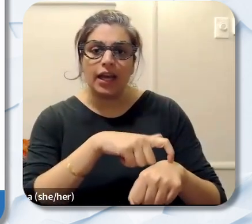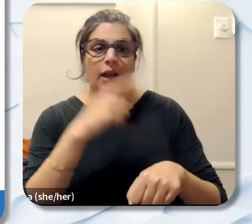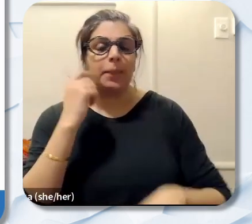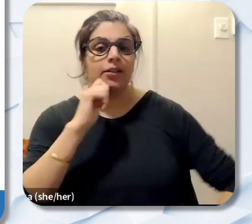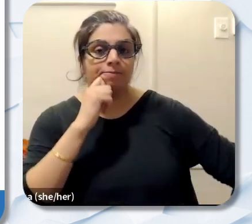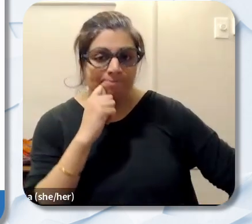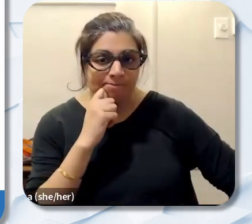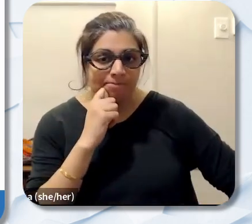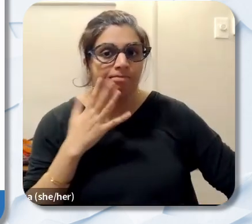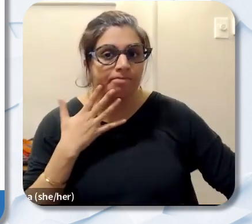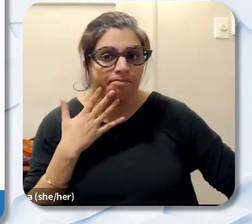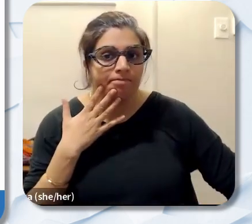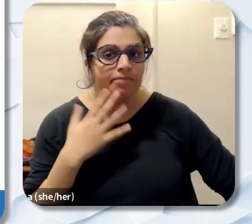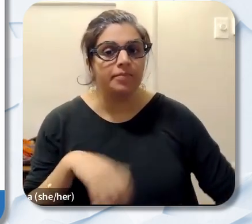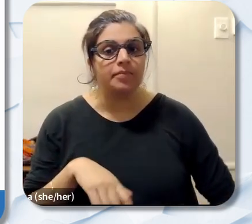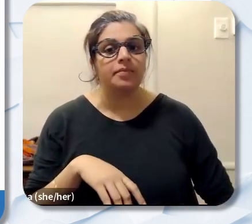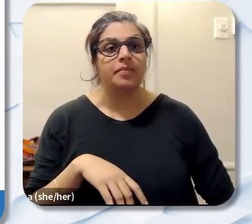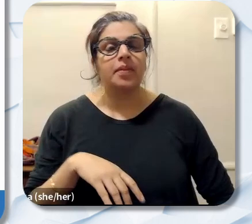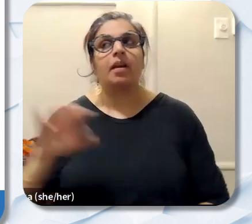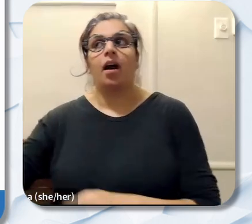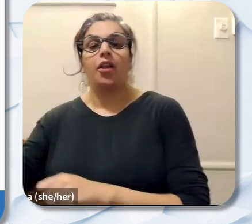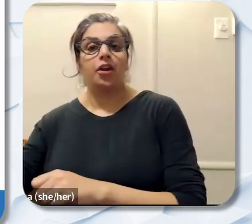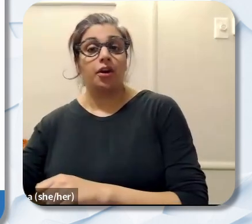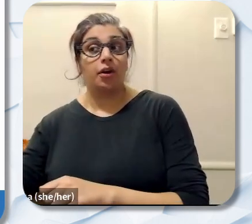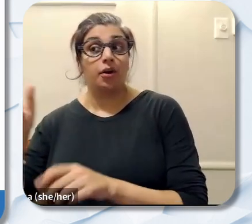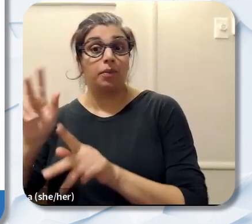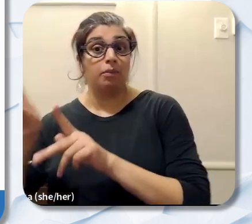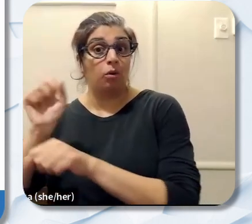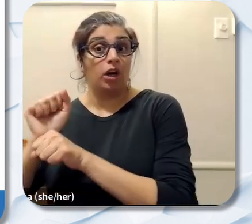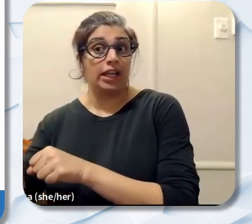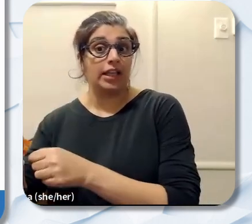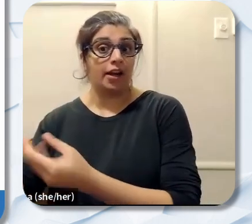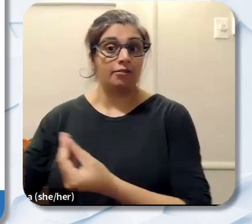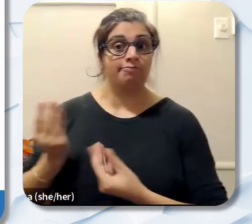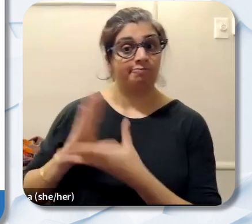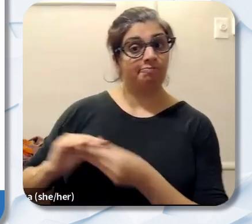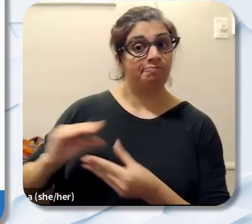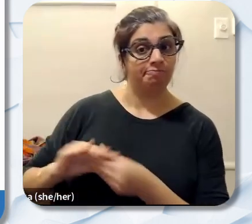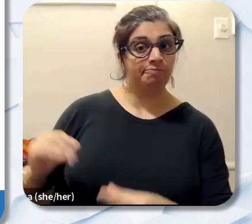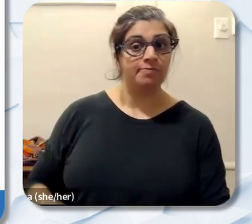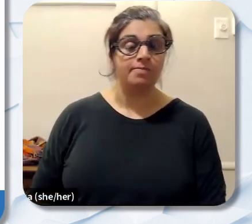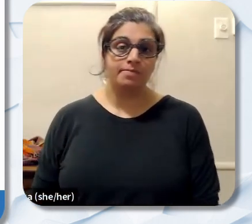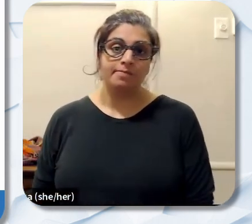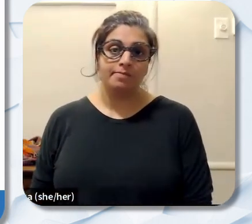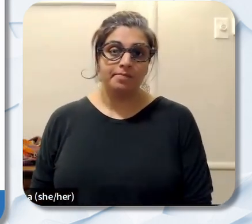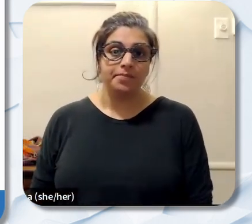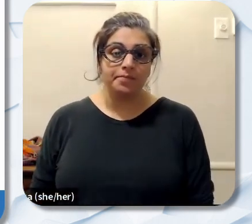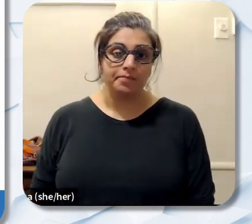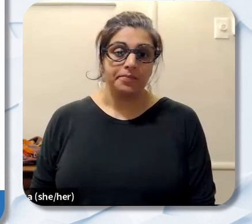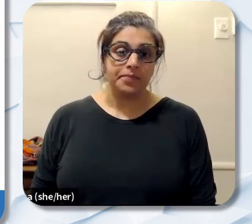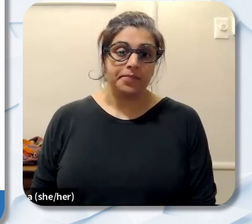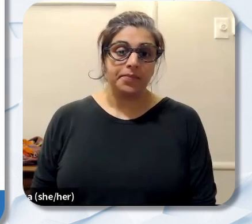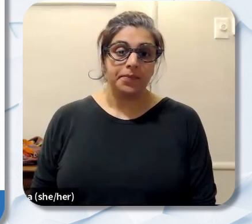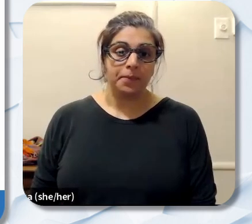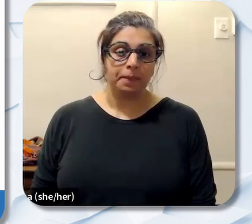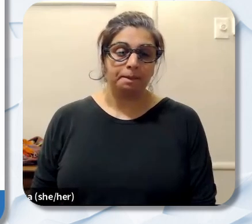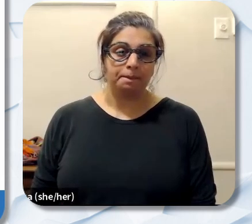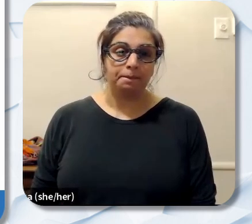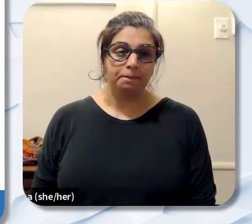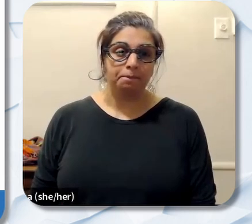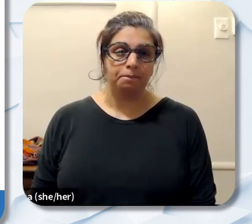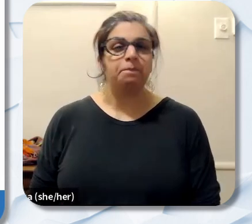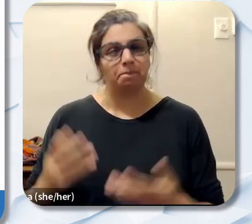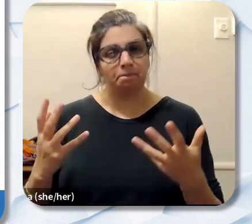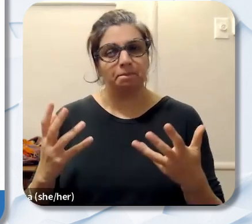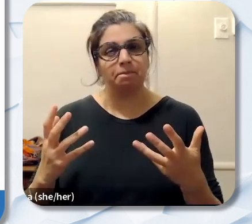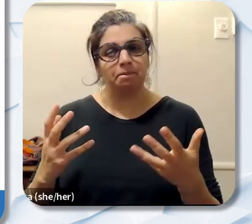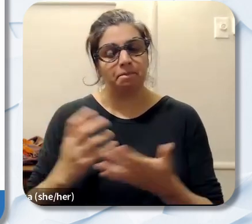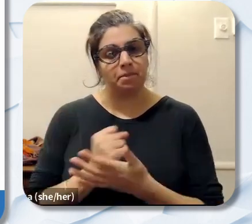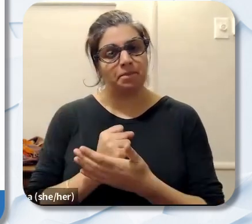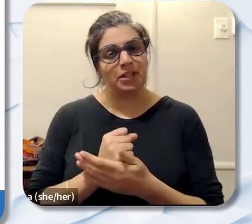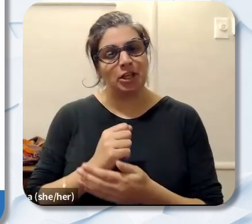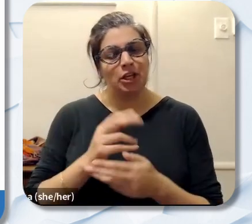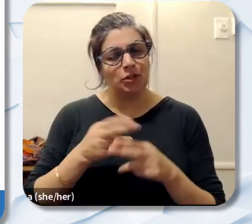told by personnel officers then Hmm. I would like to take some time to take you on a short journey